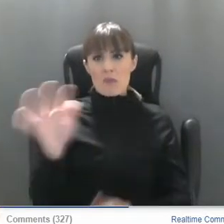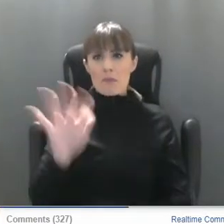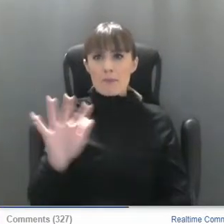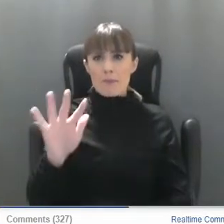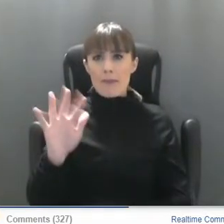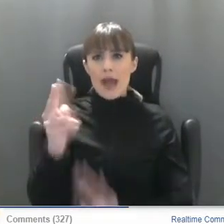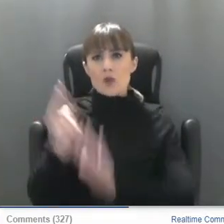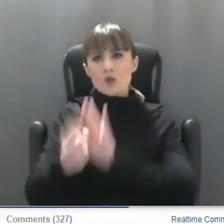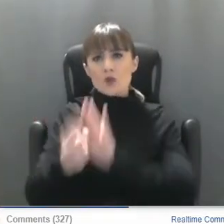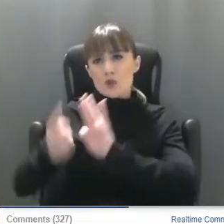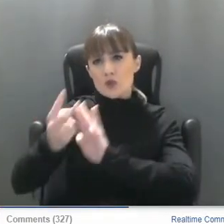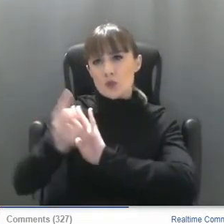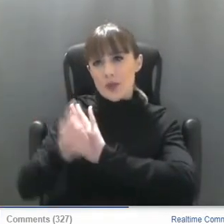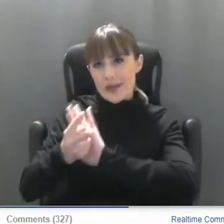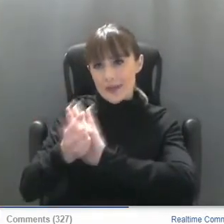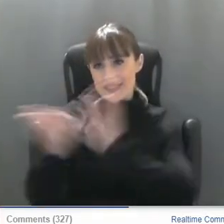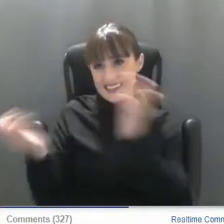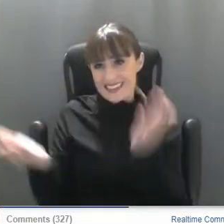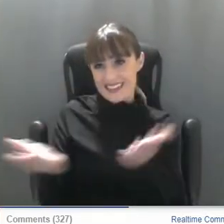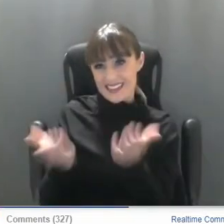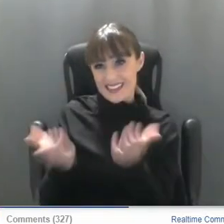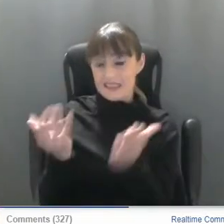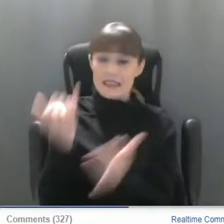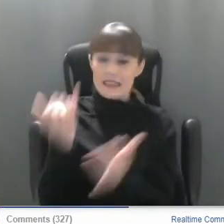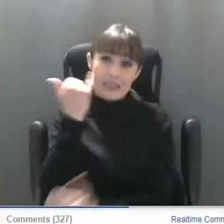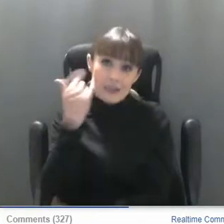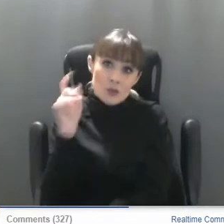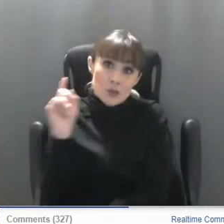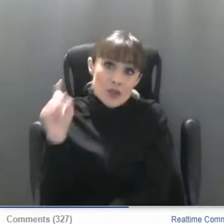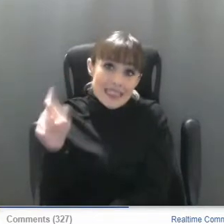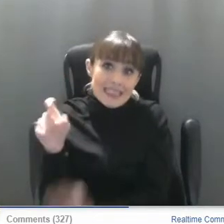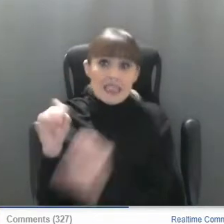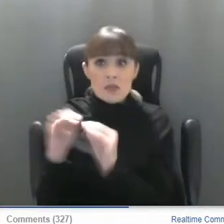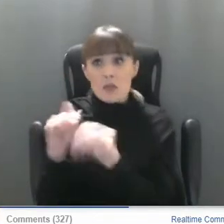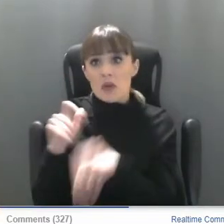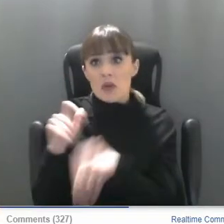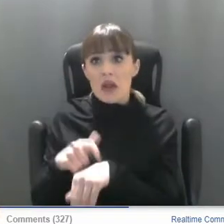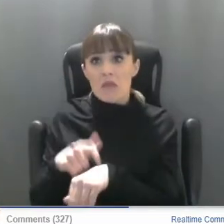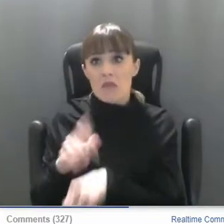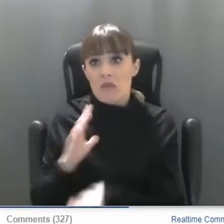more time- we're just kind of, and again it's all a work in progress for us too,